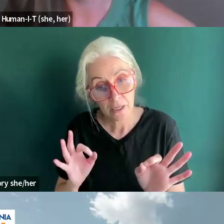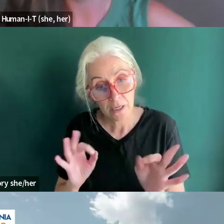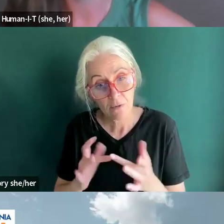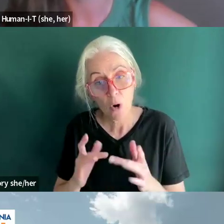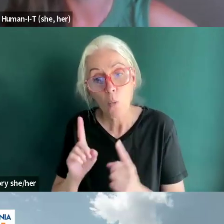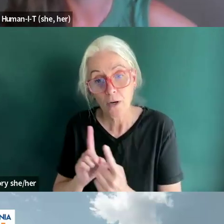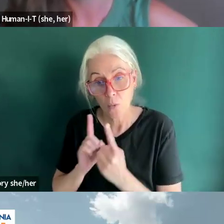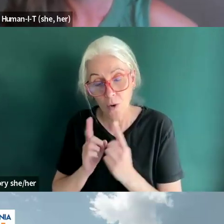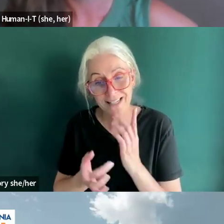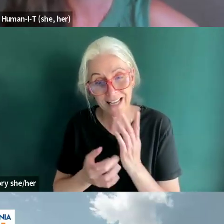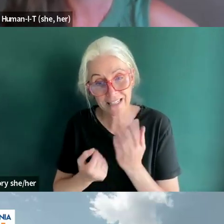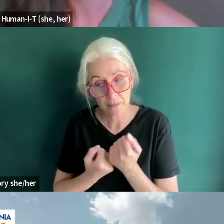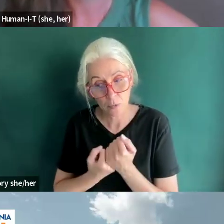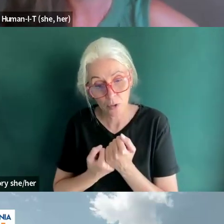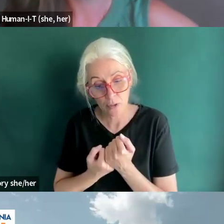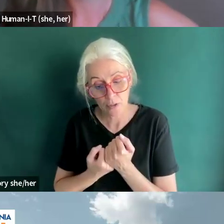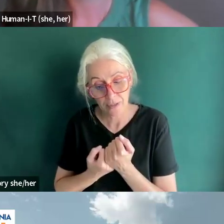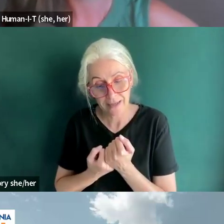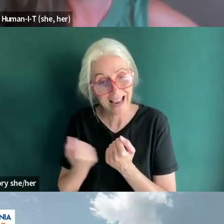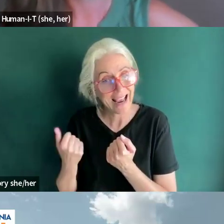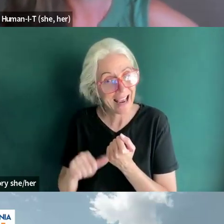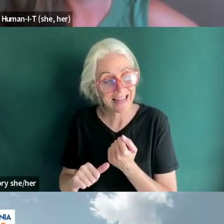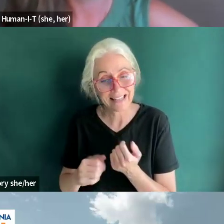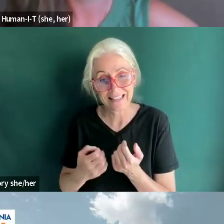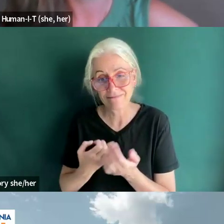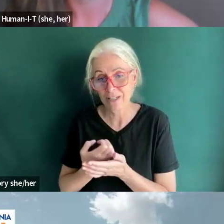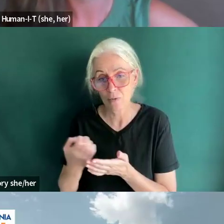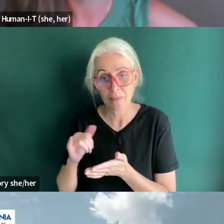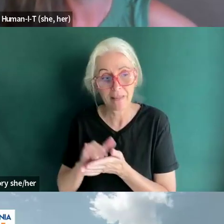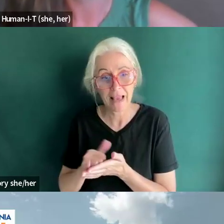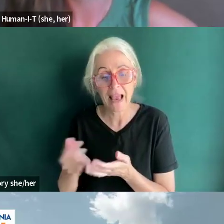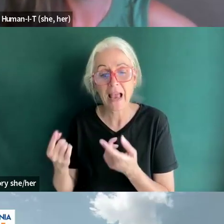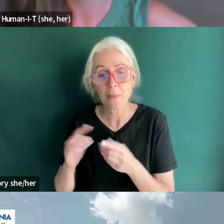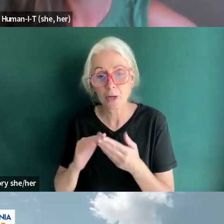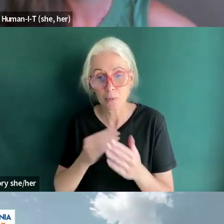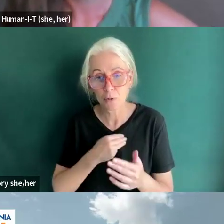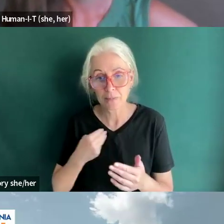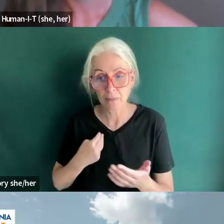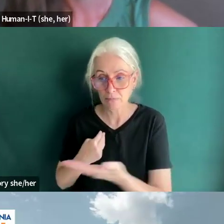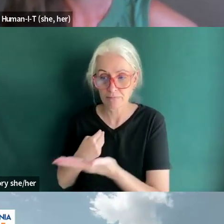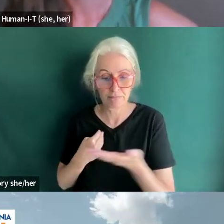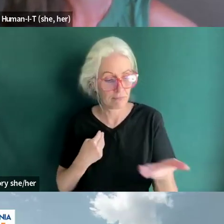one-on-one tech support so that any device that ends up in a community member's hands. You know,